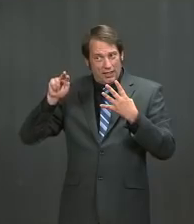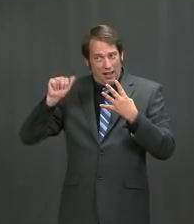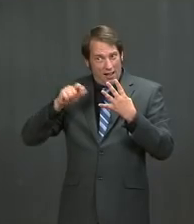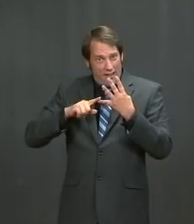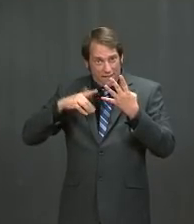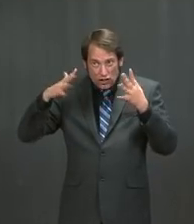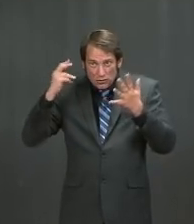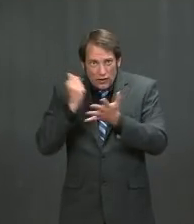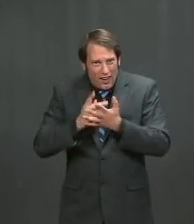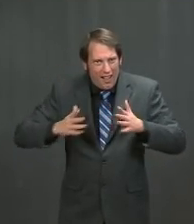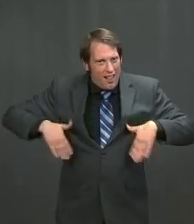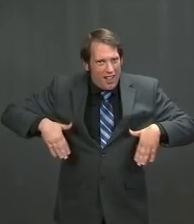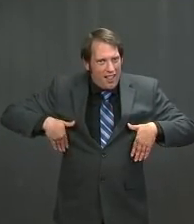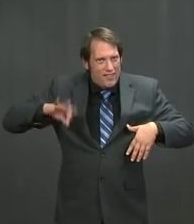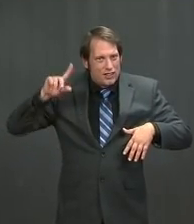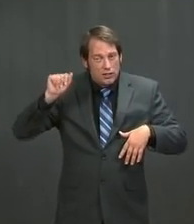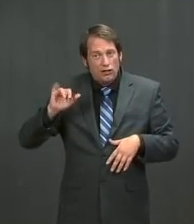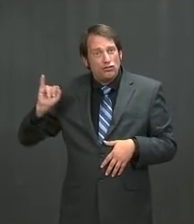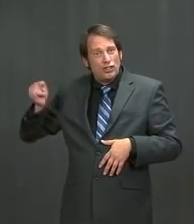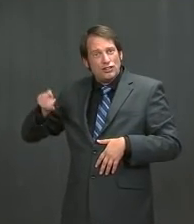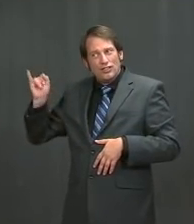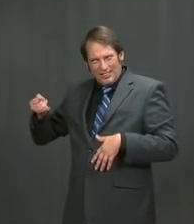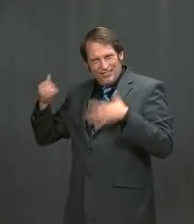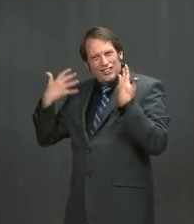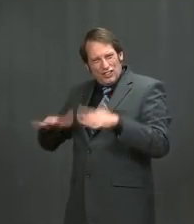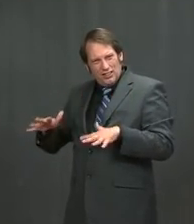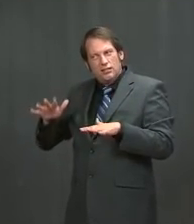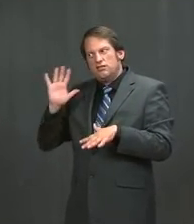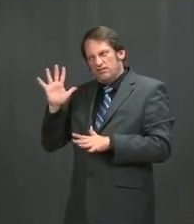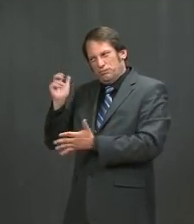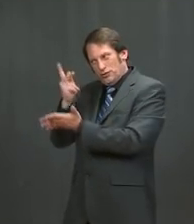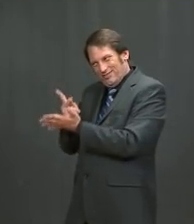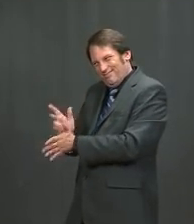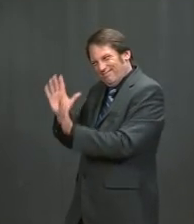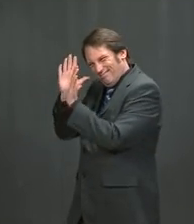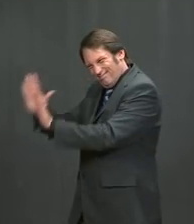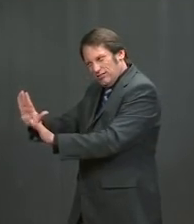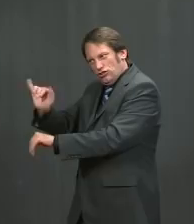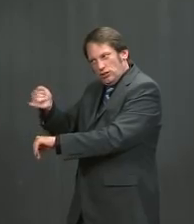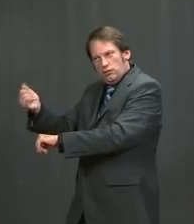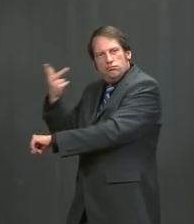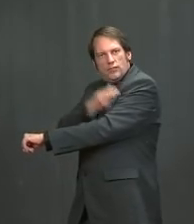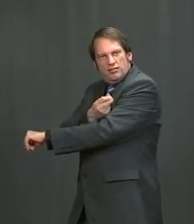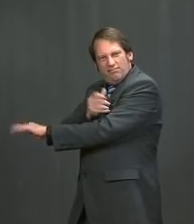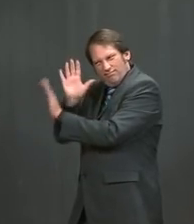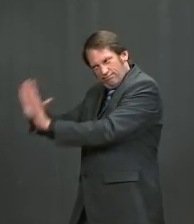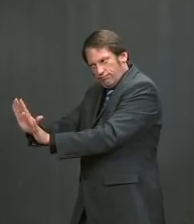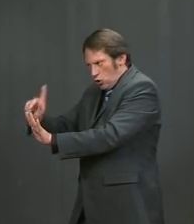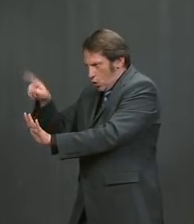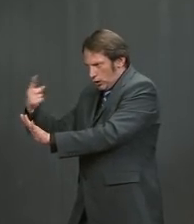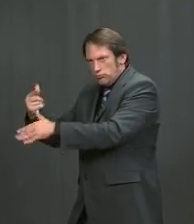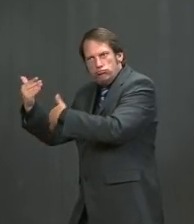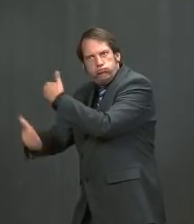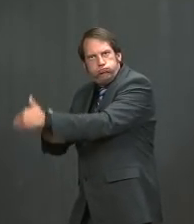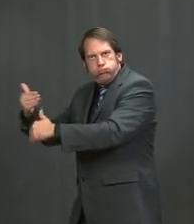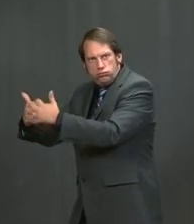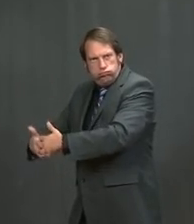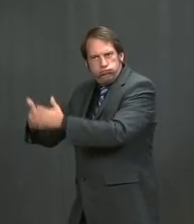Johnson production continuing to be expedited. The Press: Thanks. Ms. Psaki: Sure. Go ahead. Go ahead. The Press: So, a SALT question.